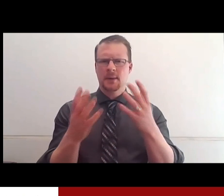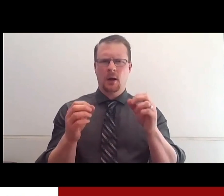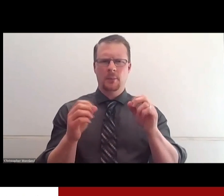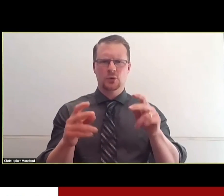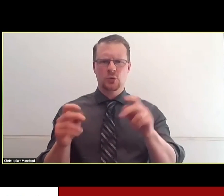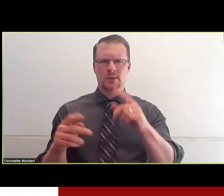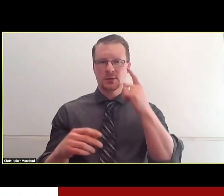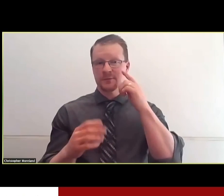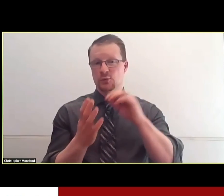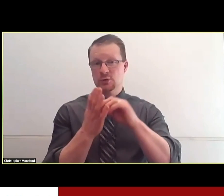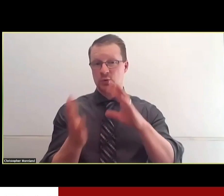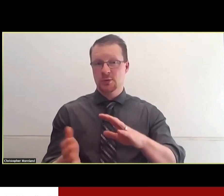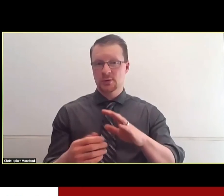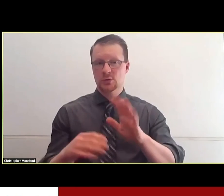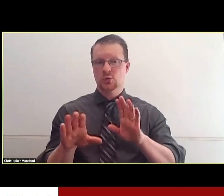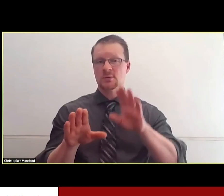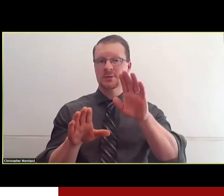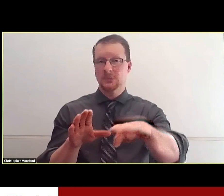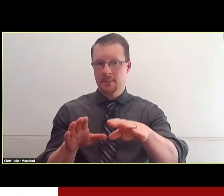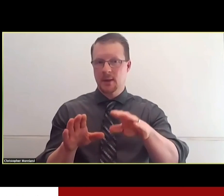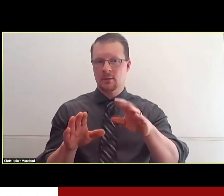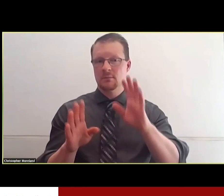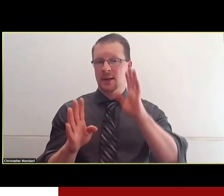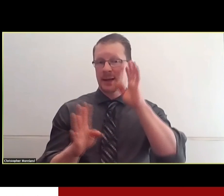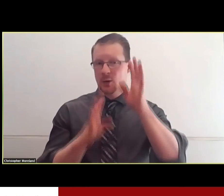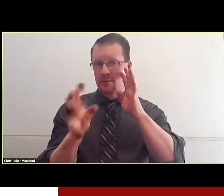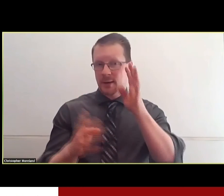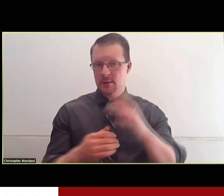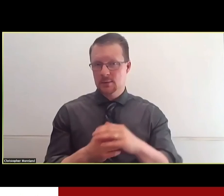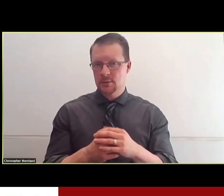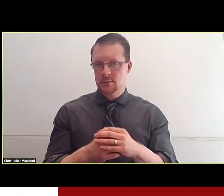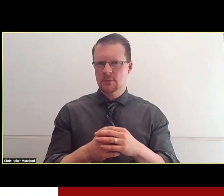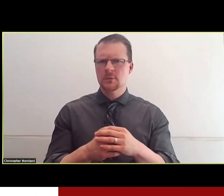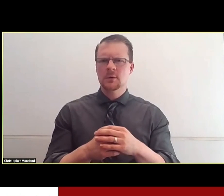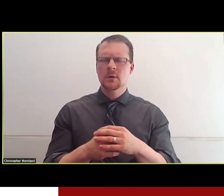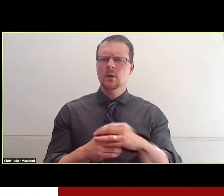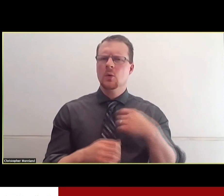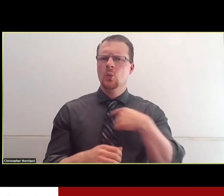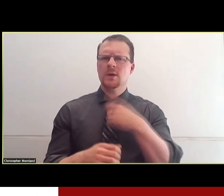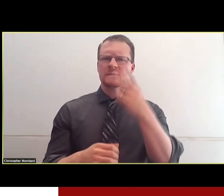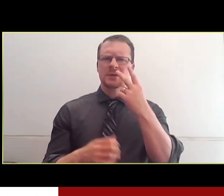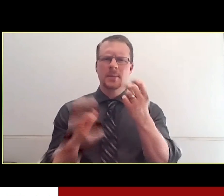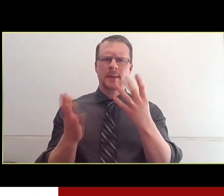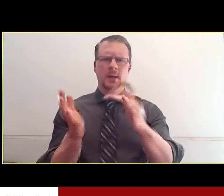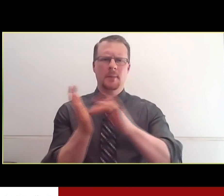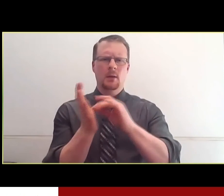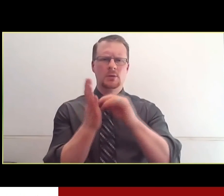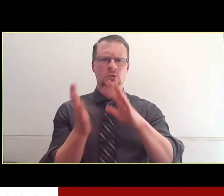Yeah, the crisis has created a host of opportunities for innovation to step in.